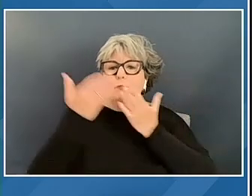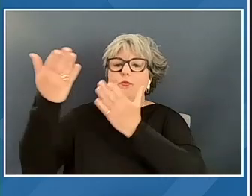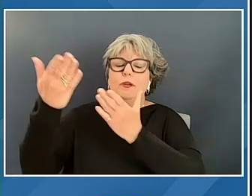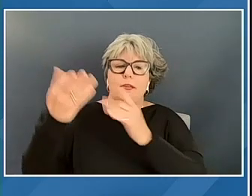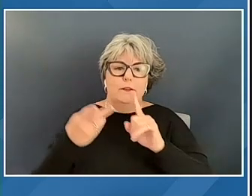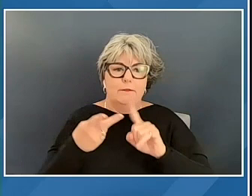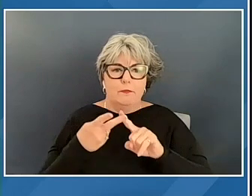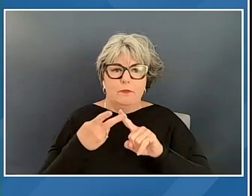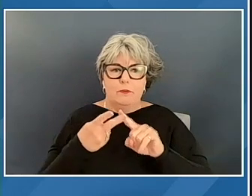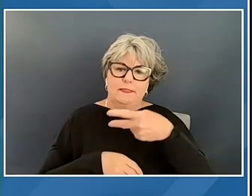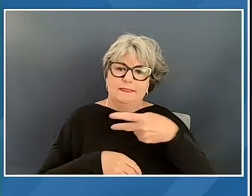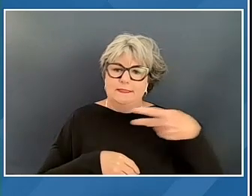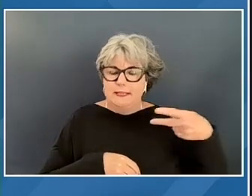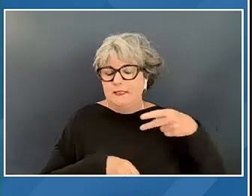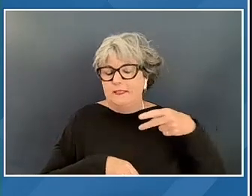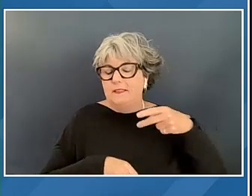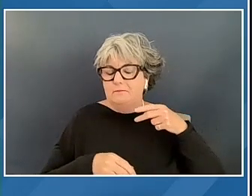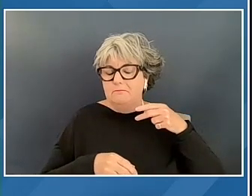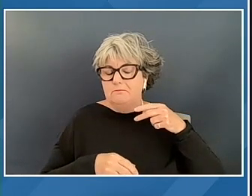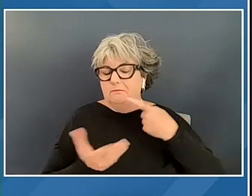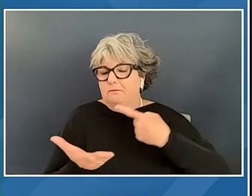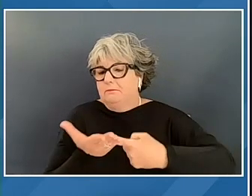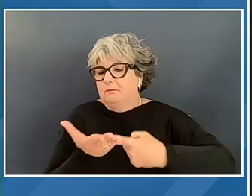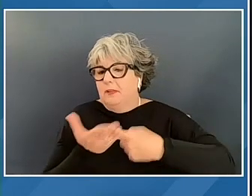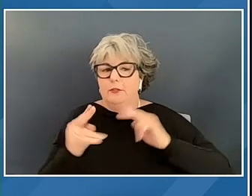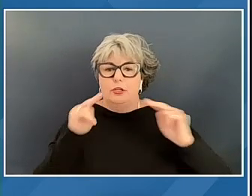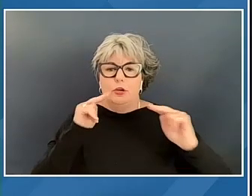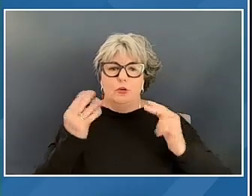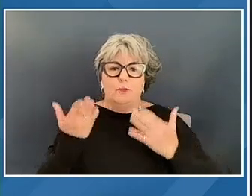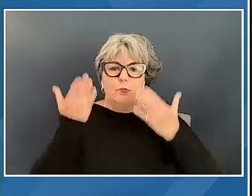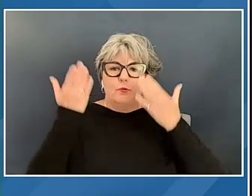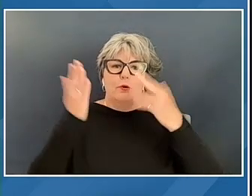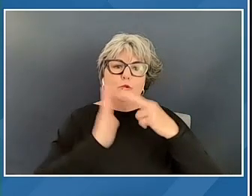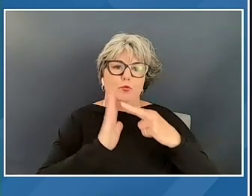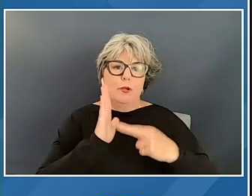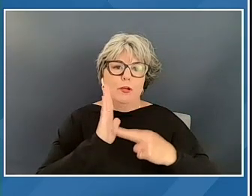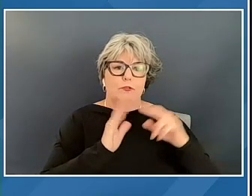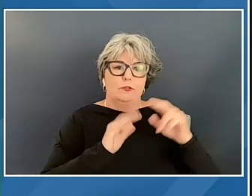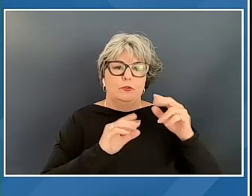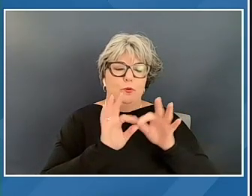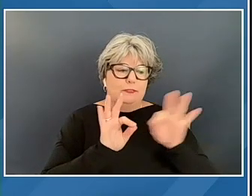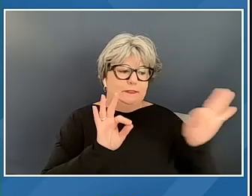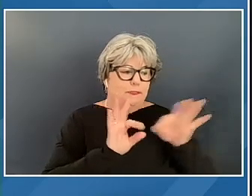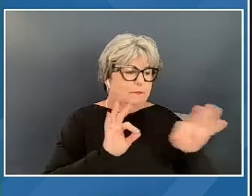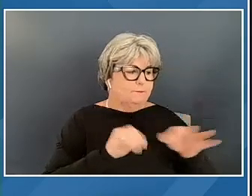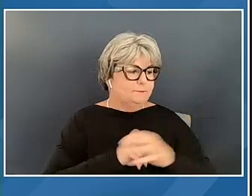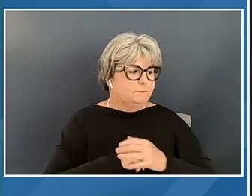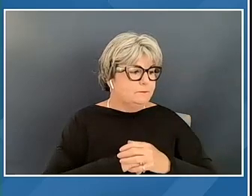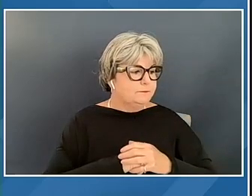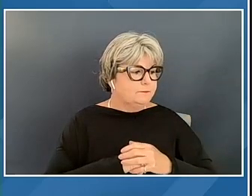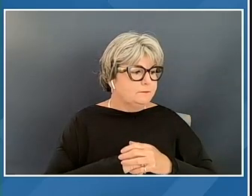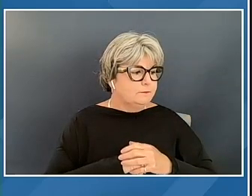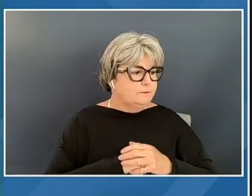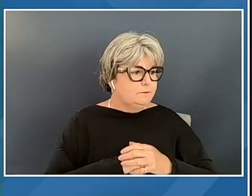negotiations, proposed regulatory text. So it's a little bit hard for- you know,